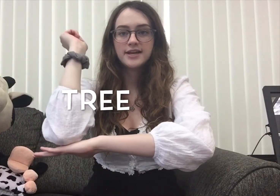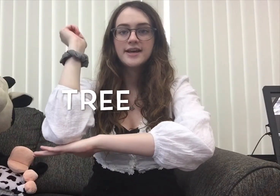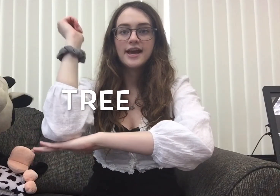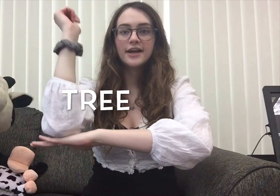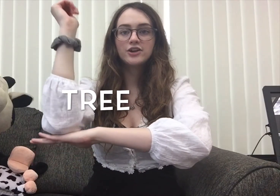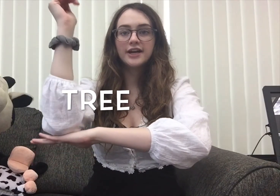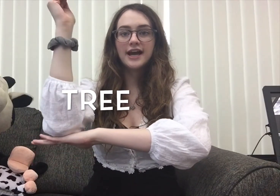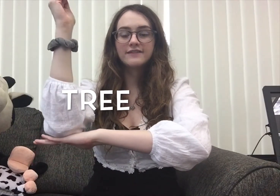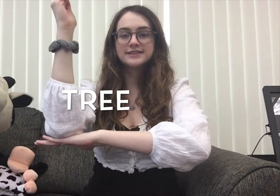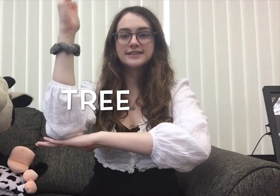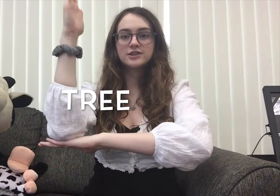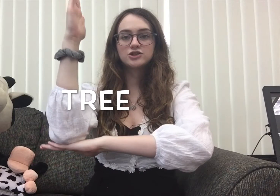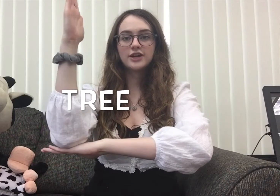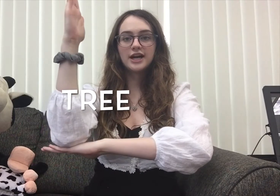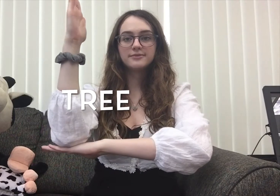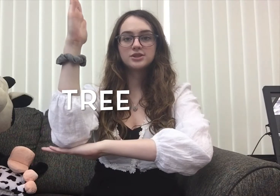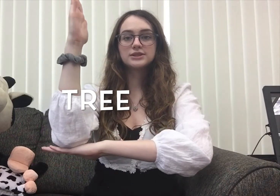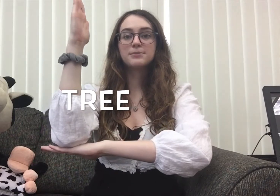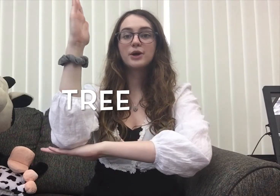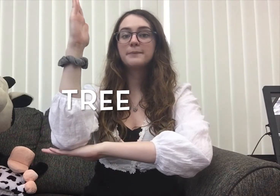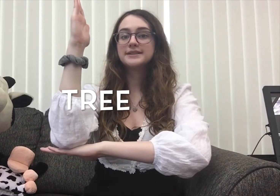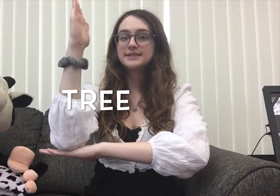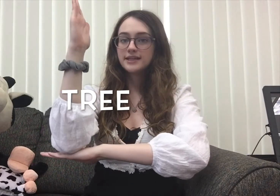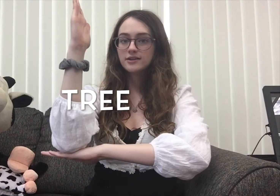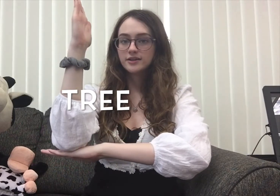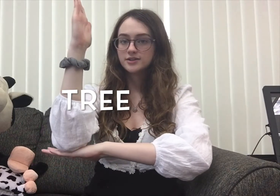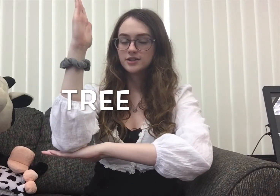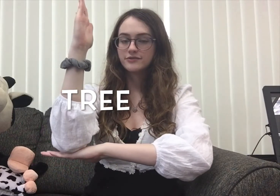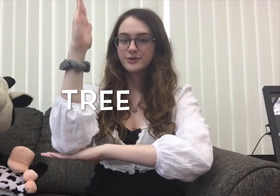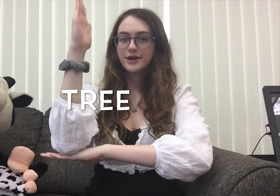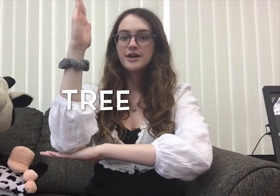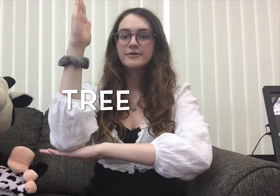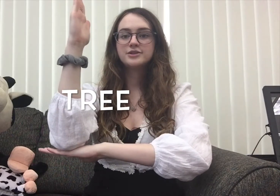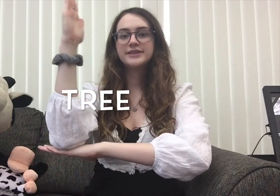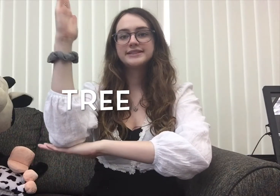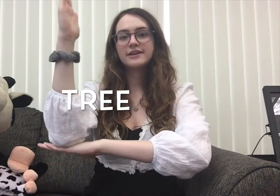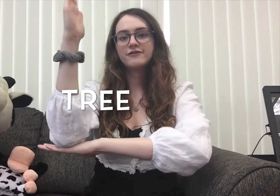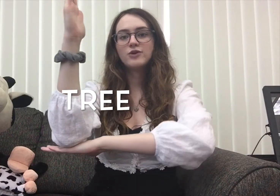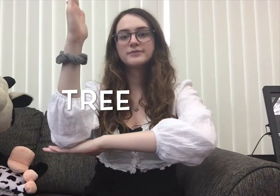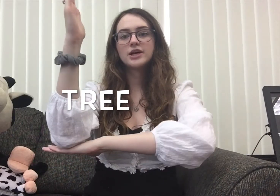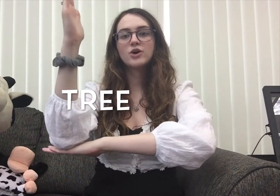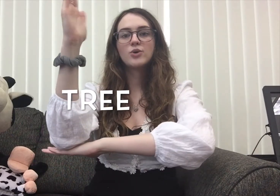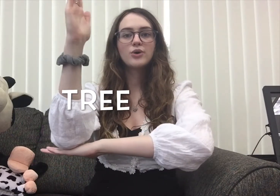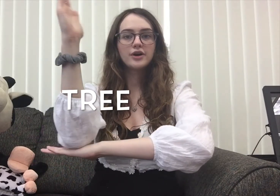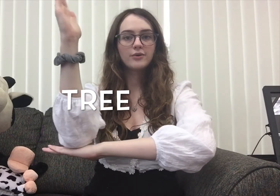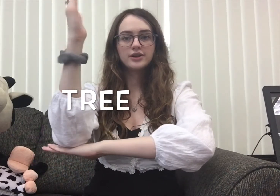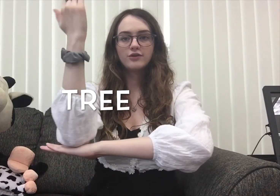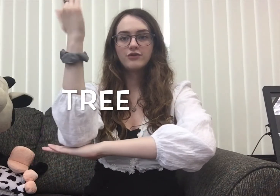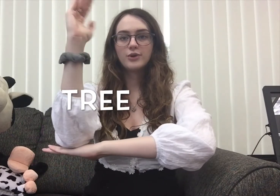and you're gonna have it stick straight up so it's perpendicular to the floor, which means that it forms a corner with the floor.